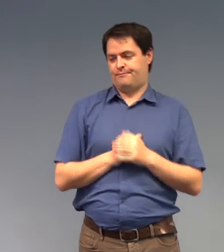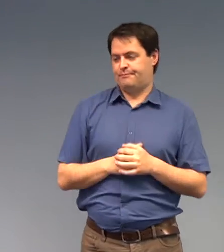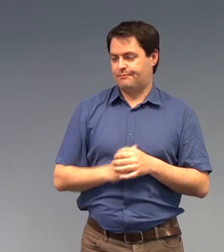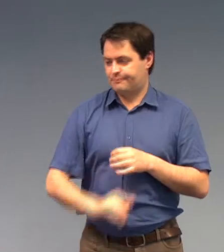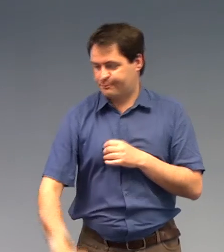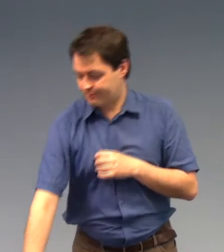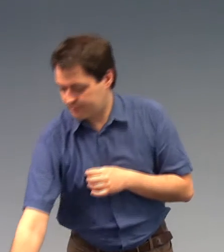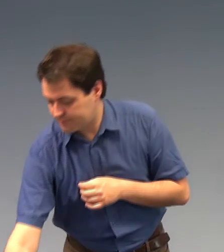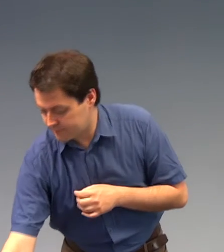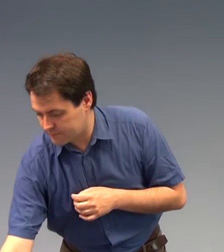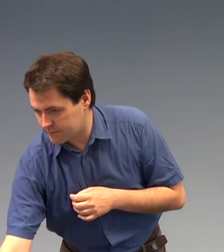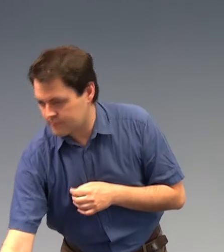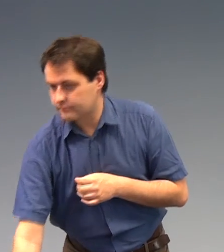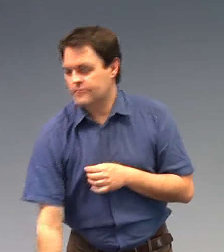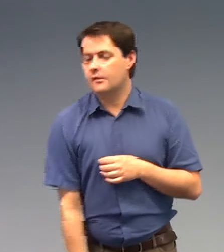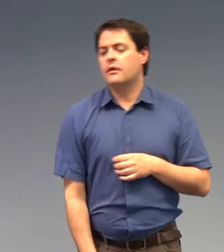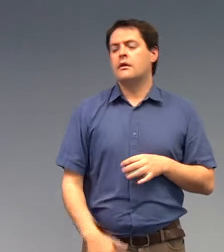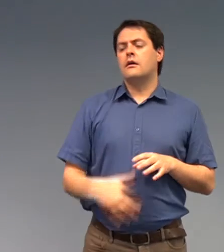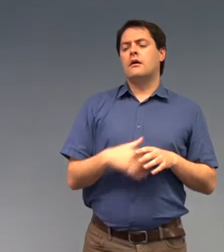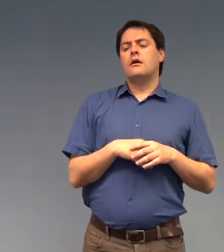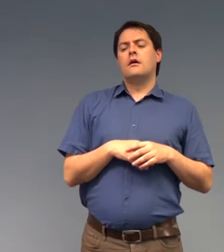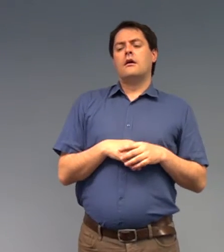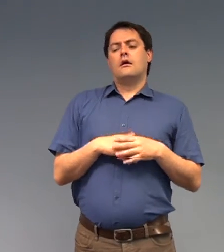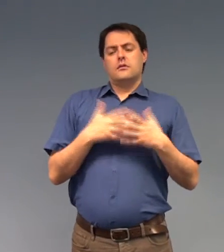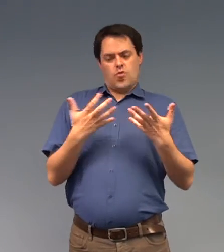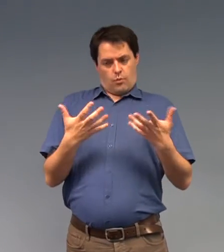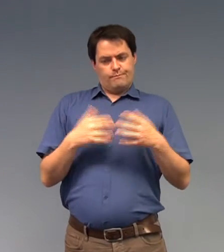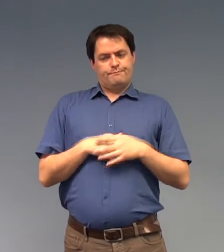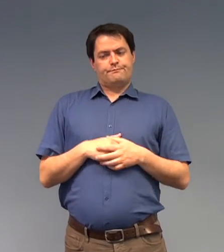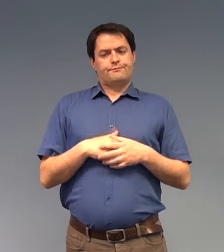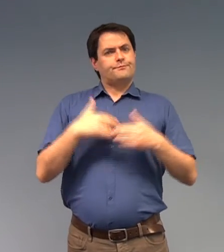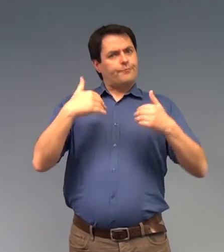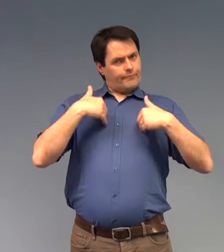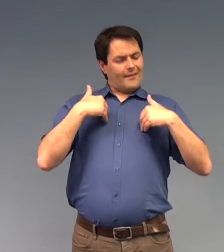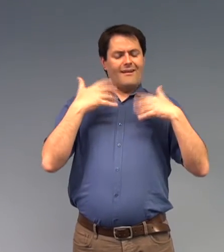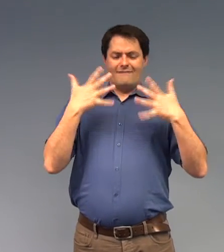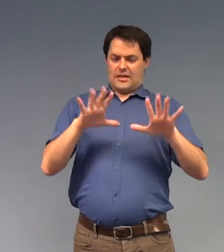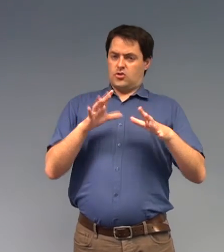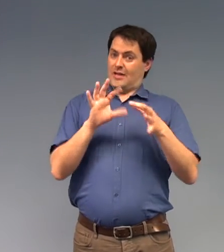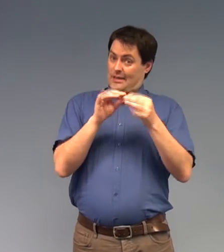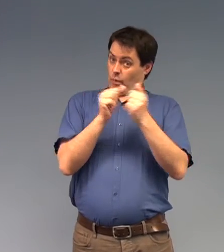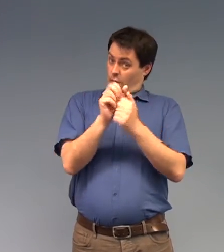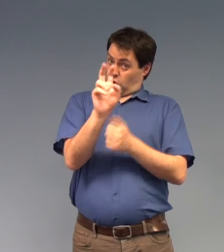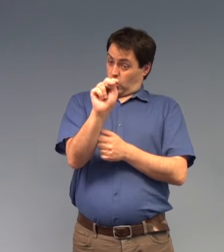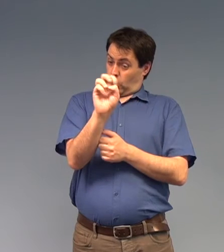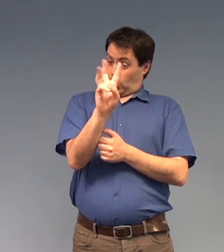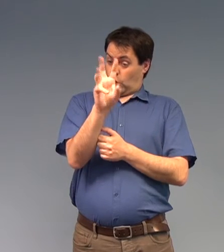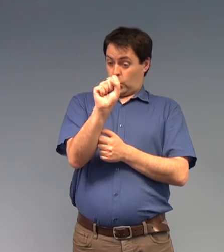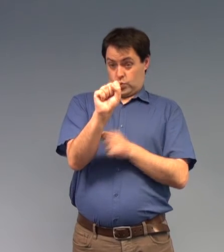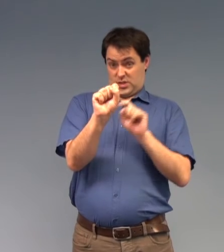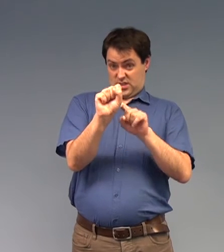So, I'll now move on to give you some examples of my data, so hopefully this will become more clear.